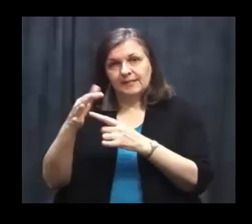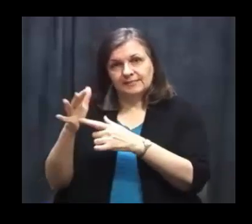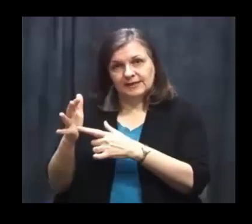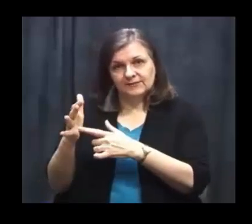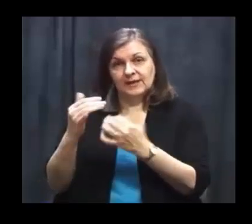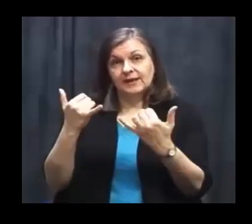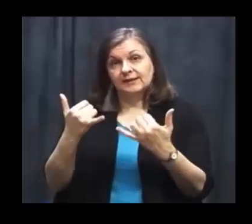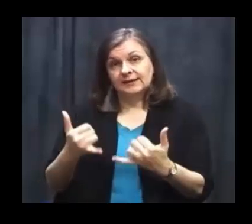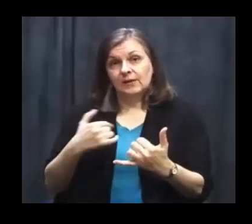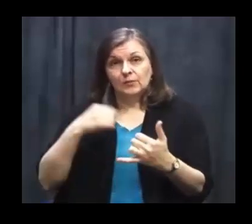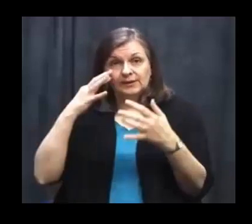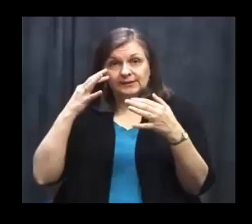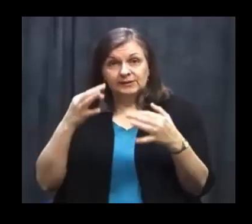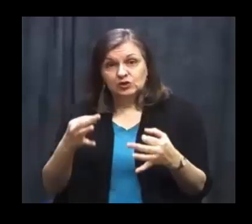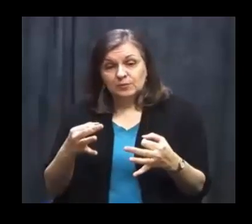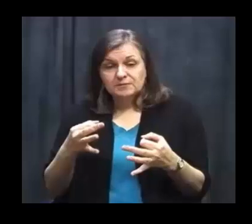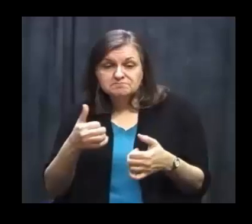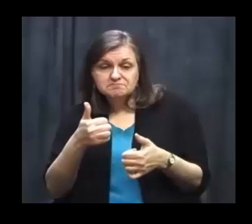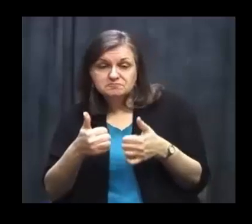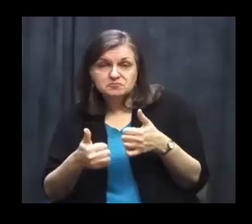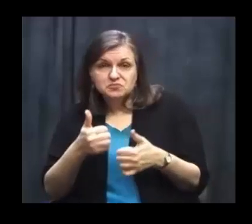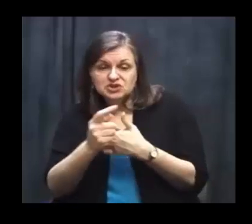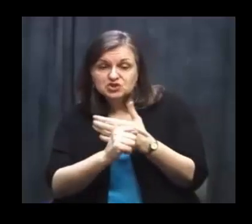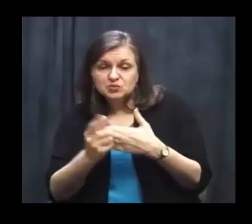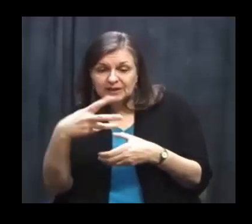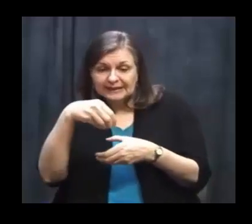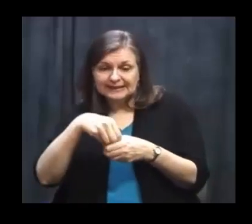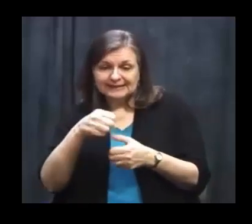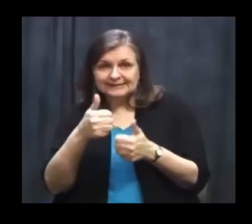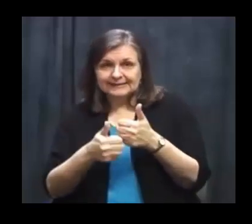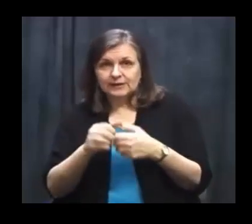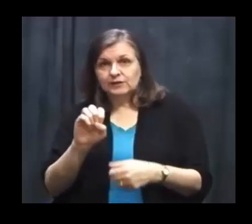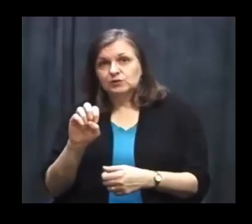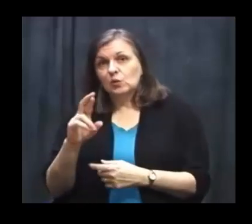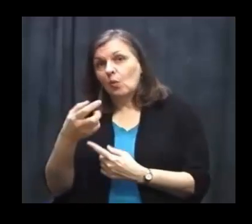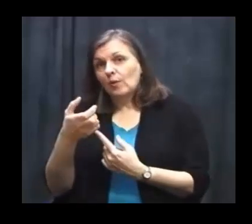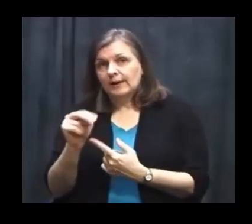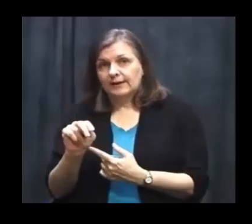our job now is to determine what tissues make up those organs